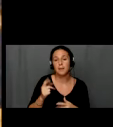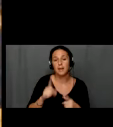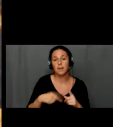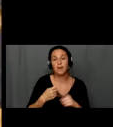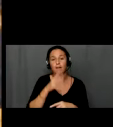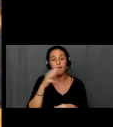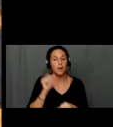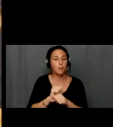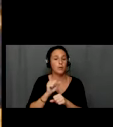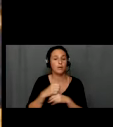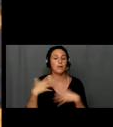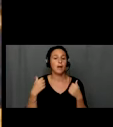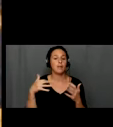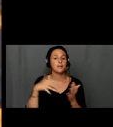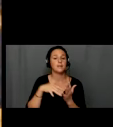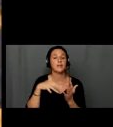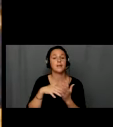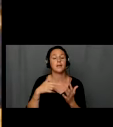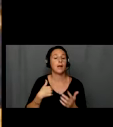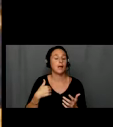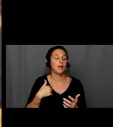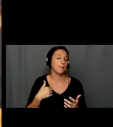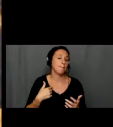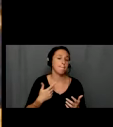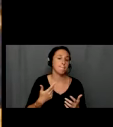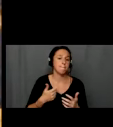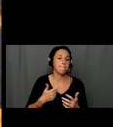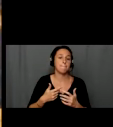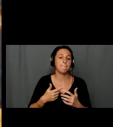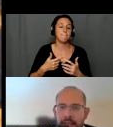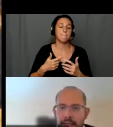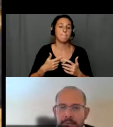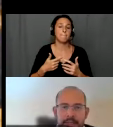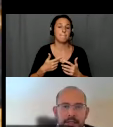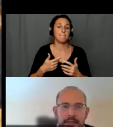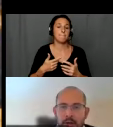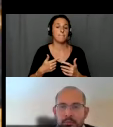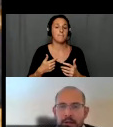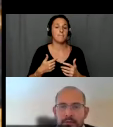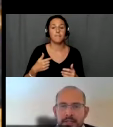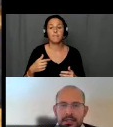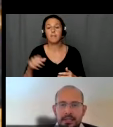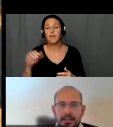I'm along with Ana Pedia and Paul Brown.